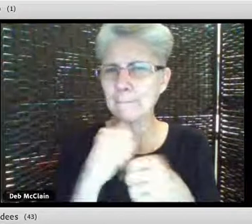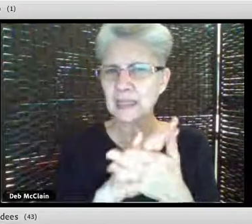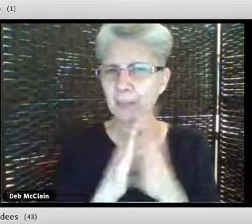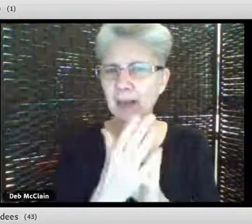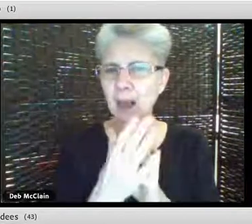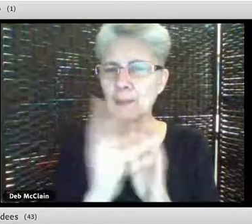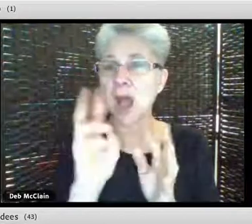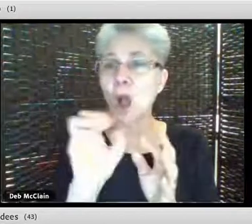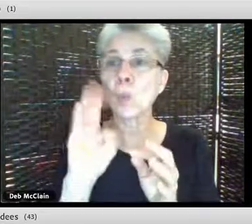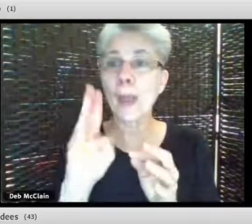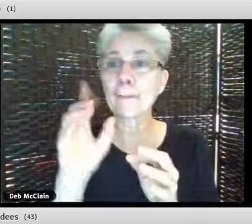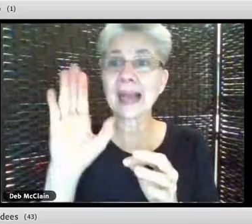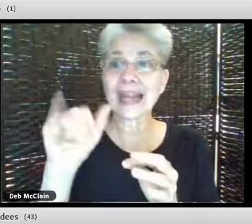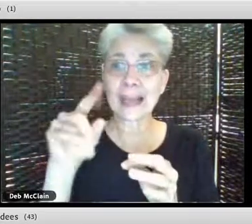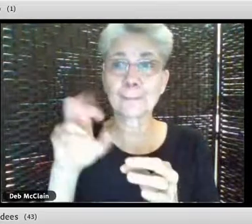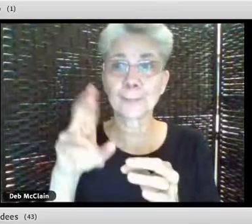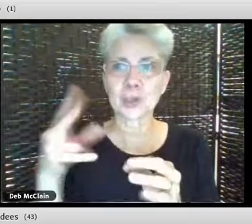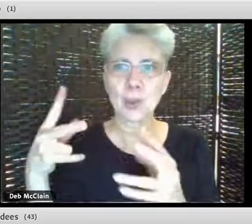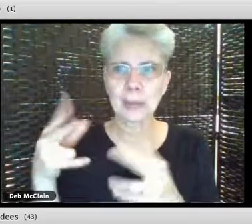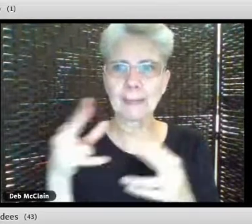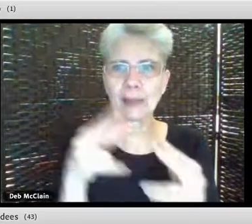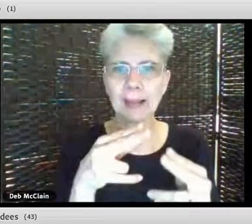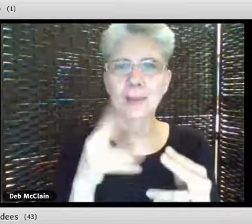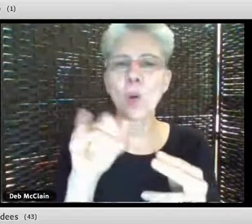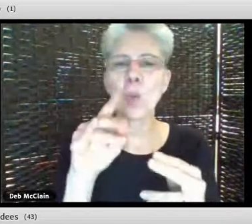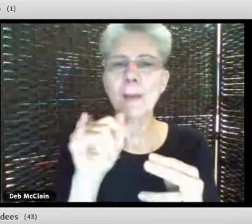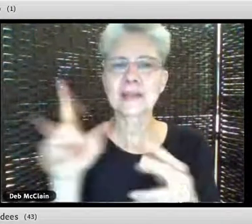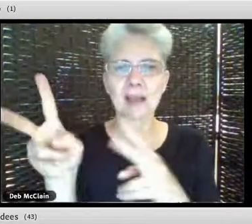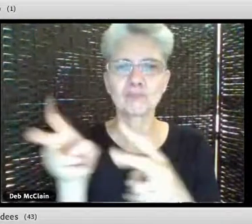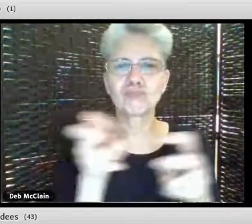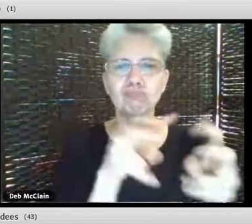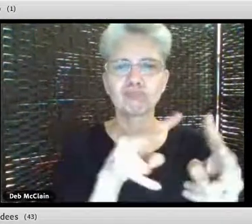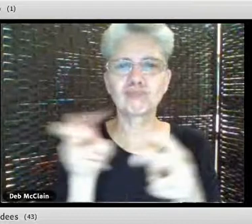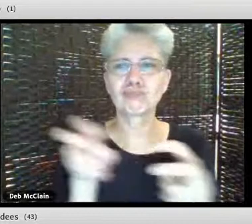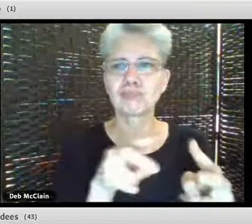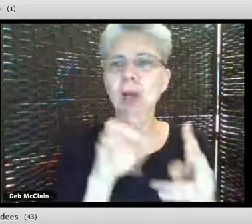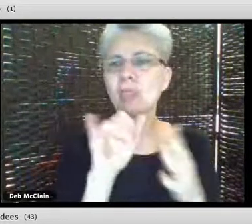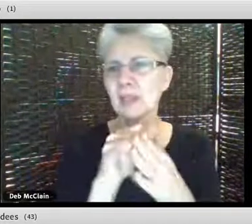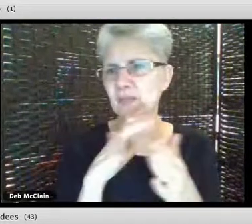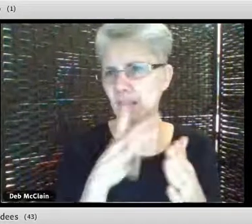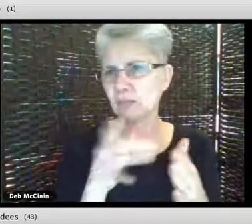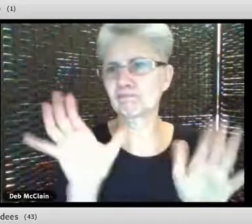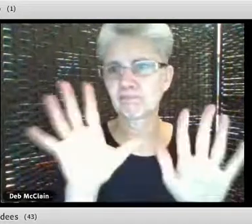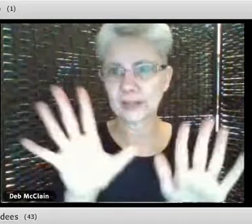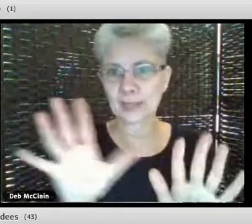but in Chrome, there is an extension that you can use that makes it into a web clipper, so you can clip your websites